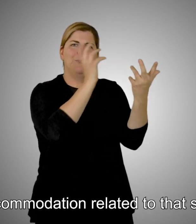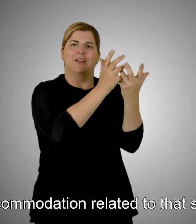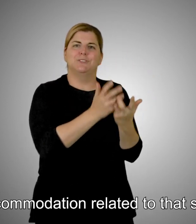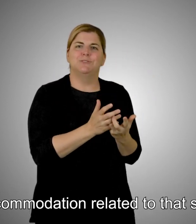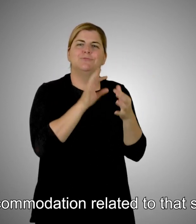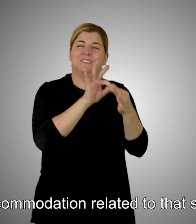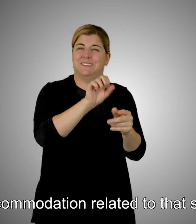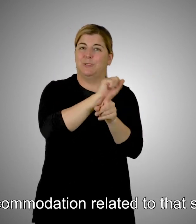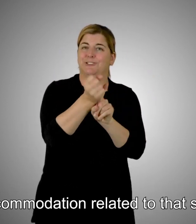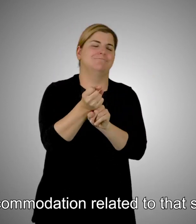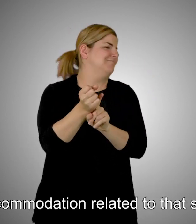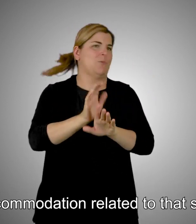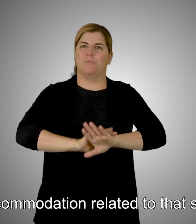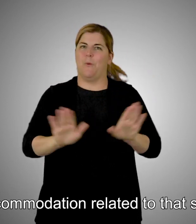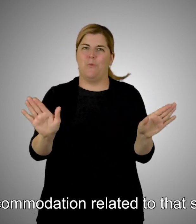accommodation related to that situation.